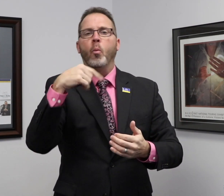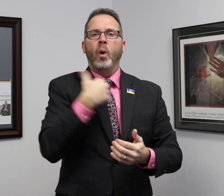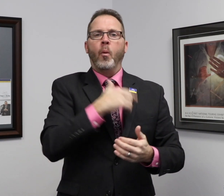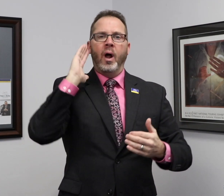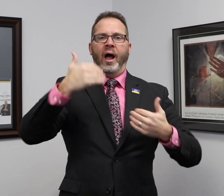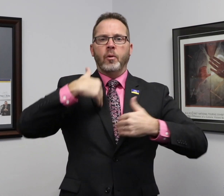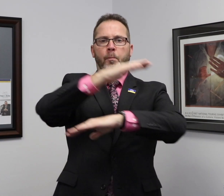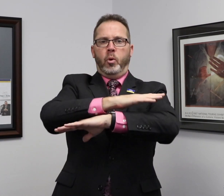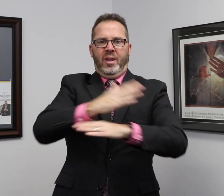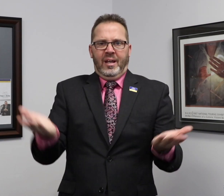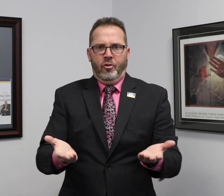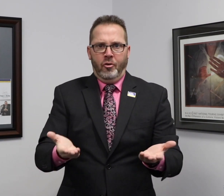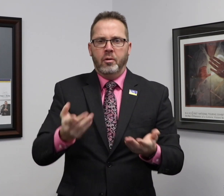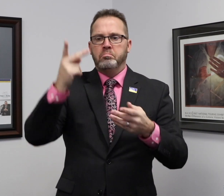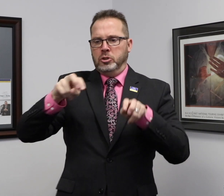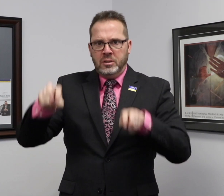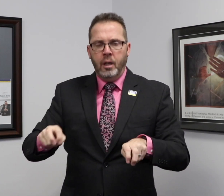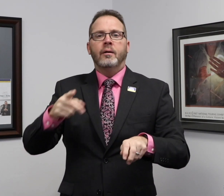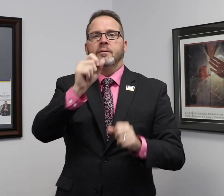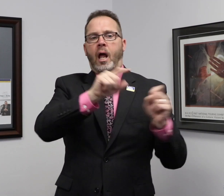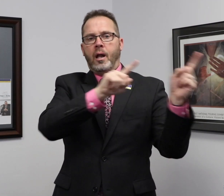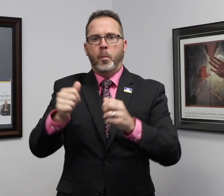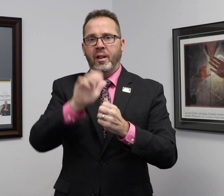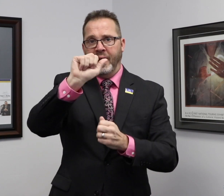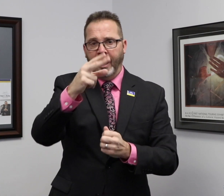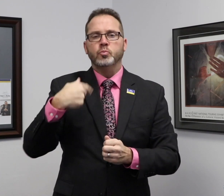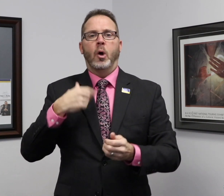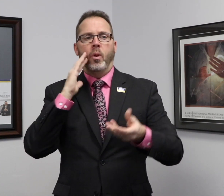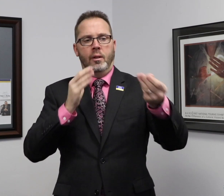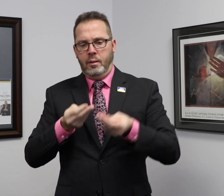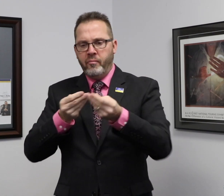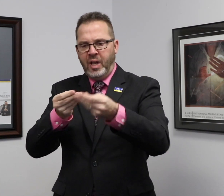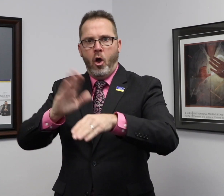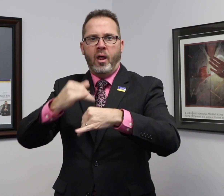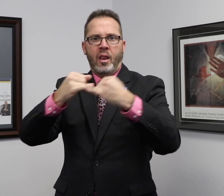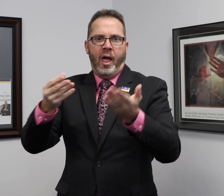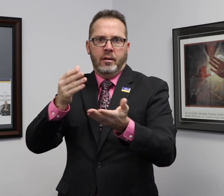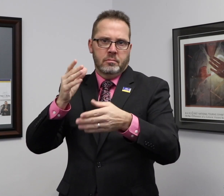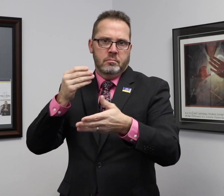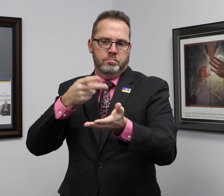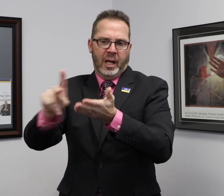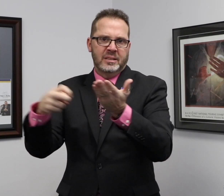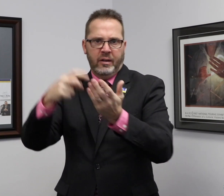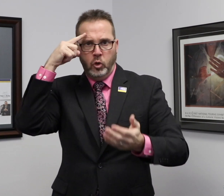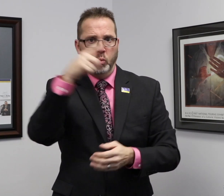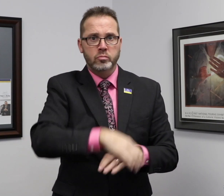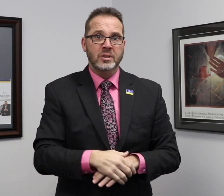online but if you have not had a chance to purchase the tickets in advance, come with cash. We will have a booth for you to buy tickets where we can enter